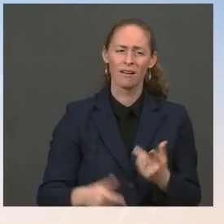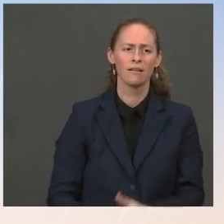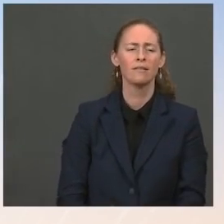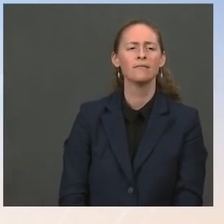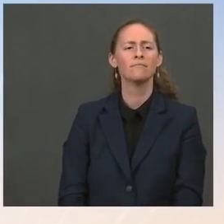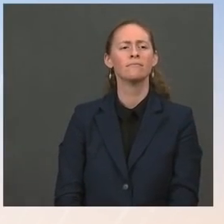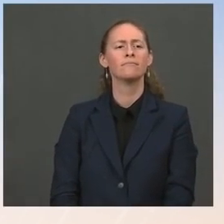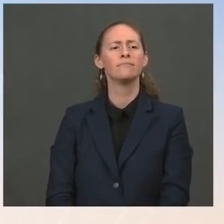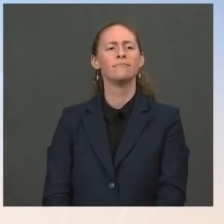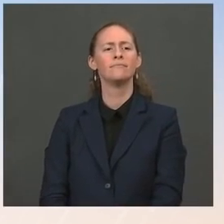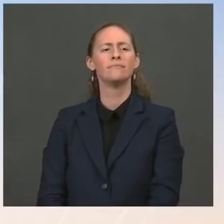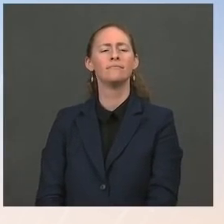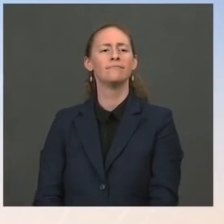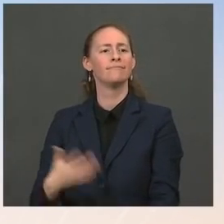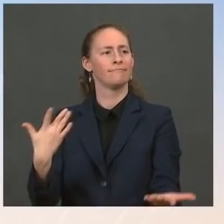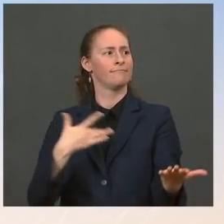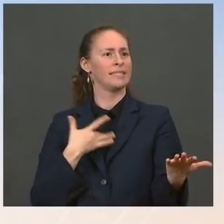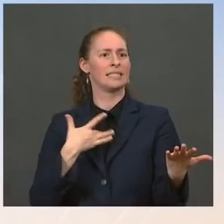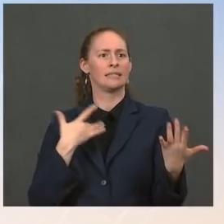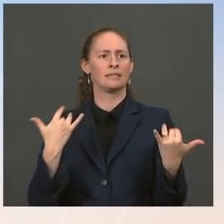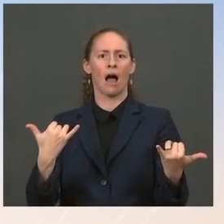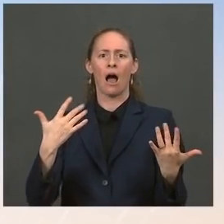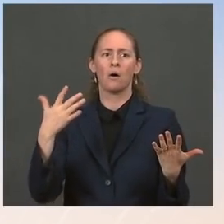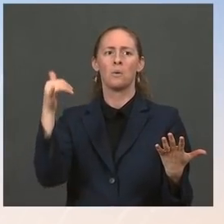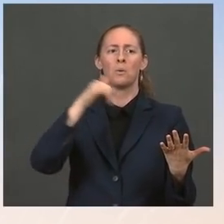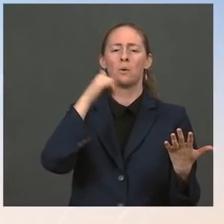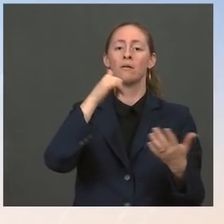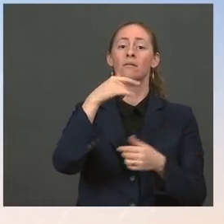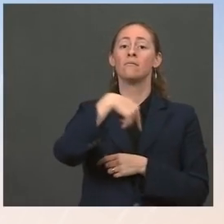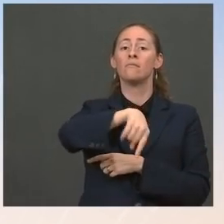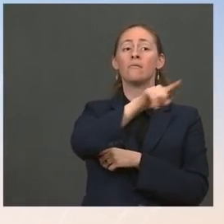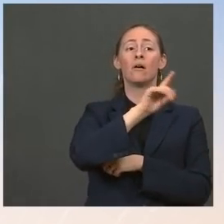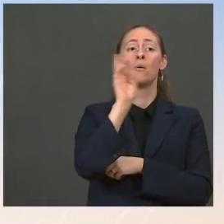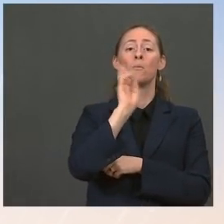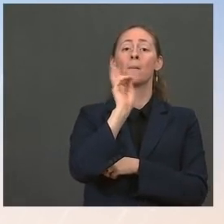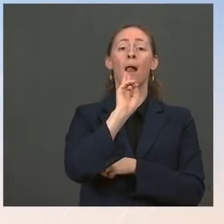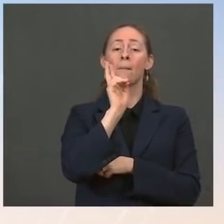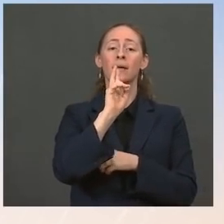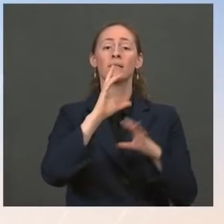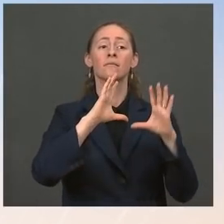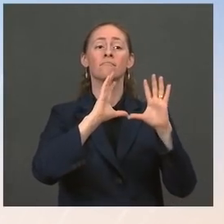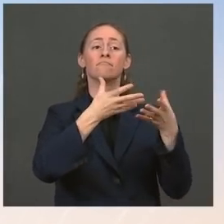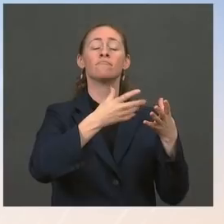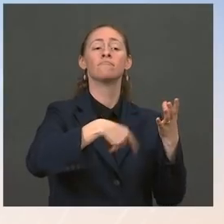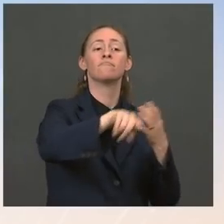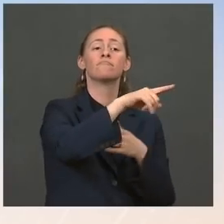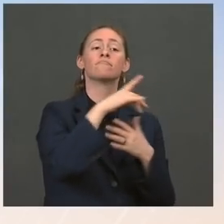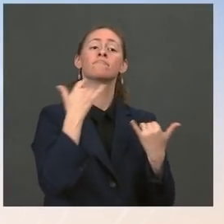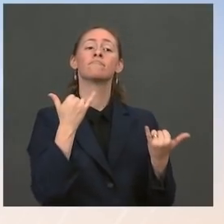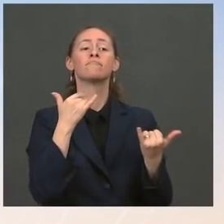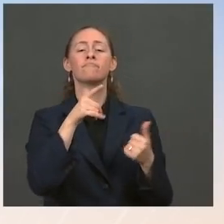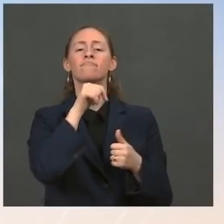we're at this point is because Republicans in Congress would rather bet on a misleading and inaccurate campaign season talking point.